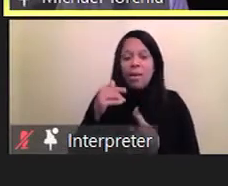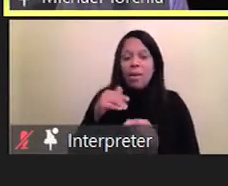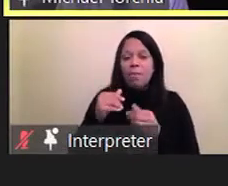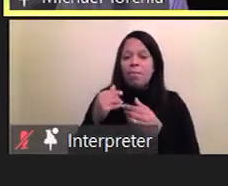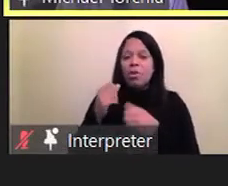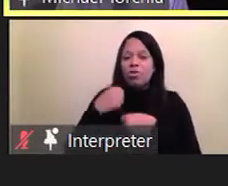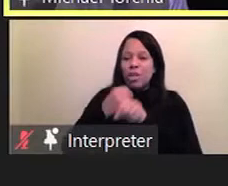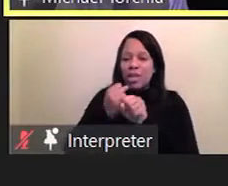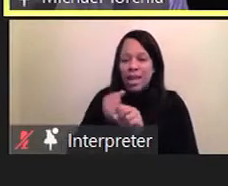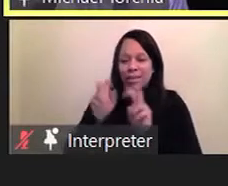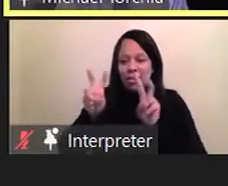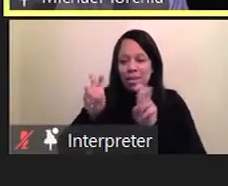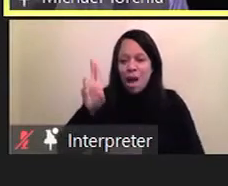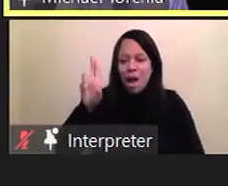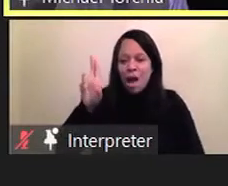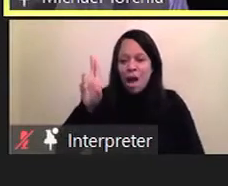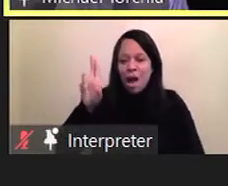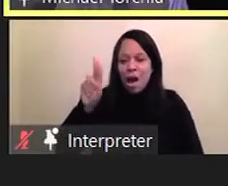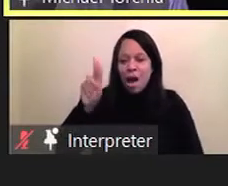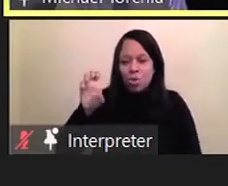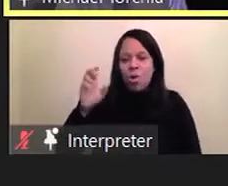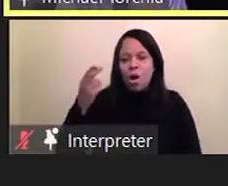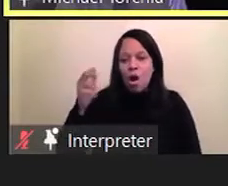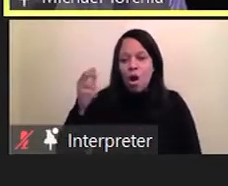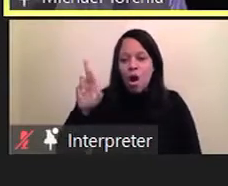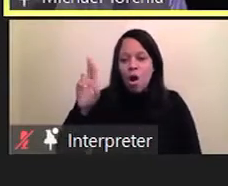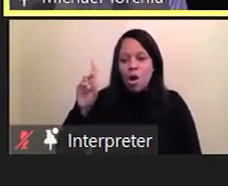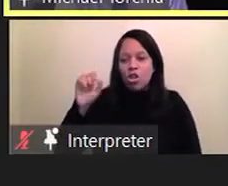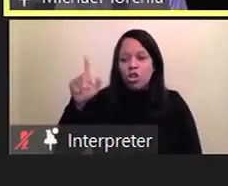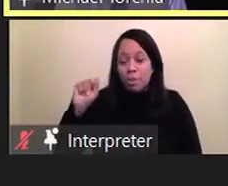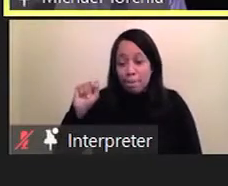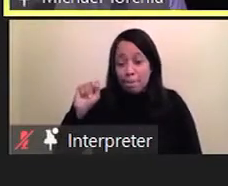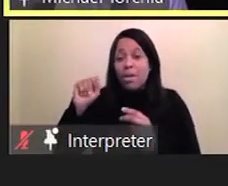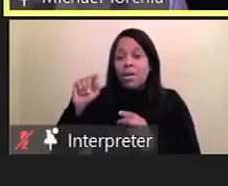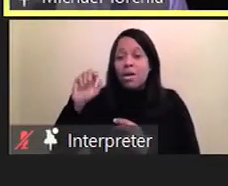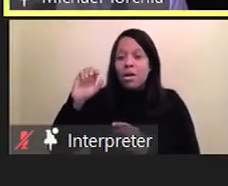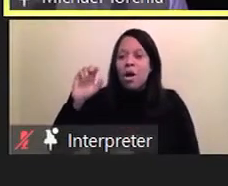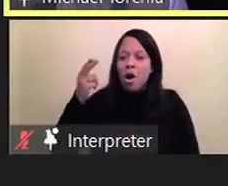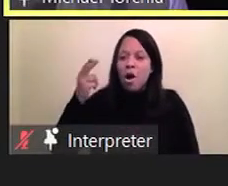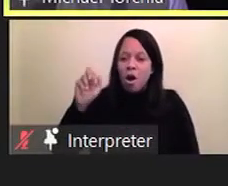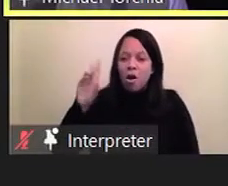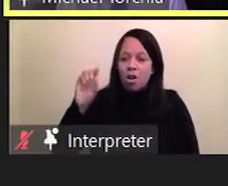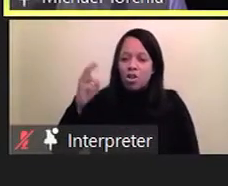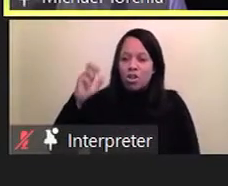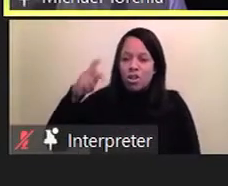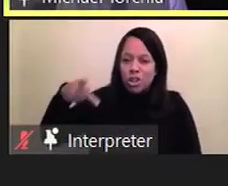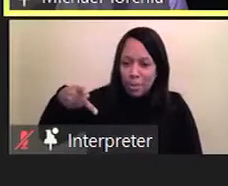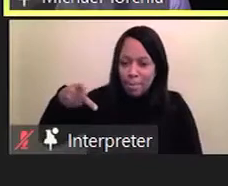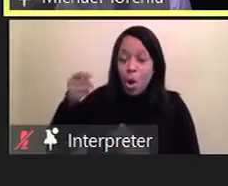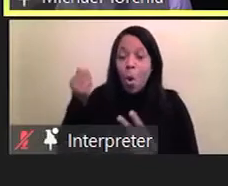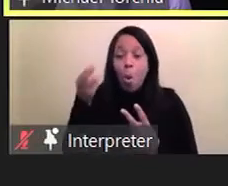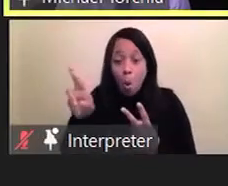the employer, or a direct threat to the health and safety of the employee or others in the workplace.